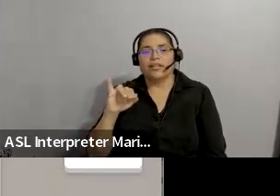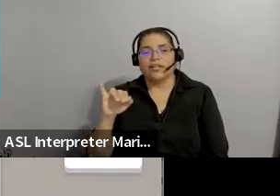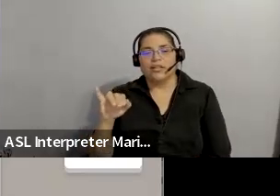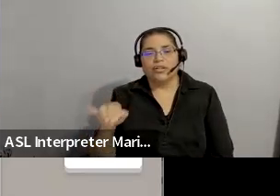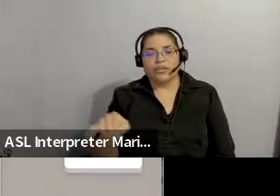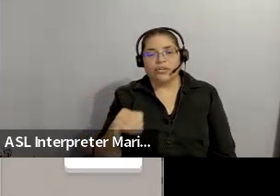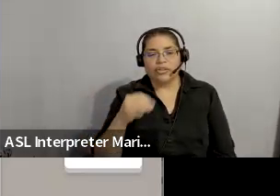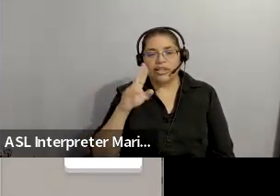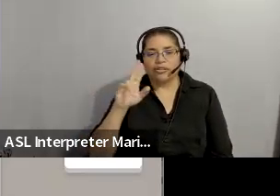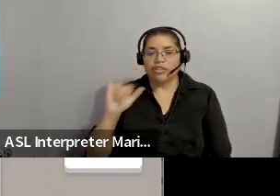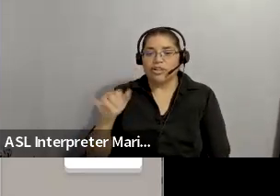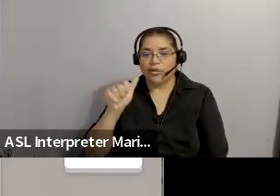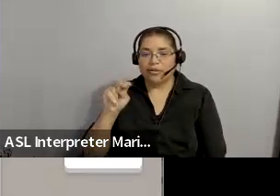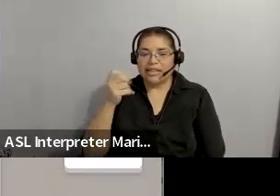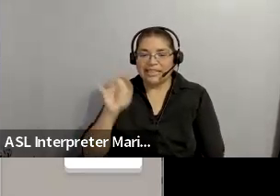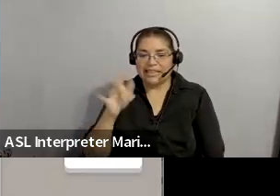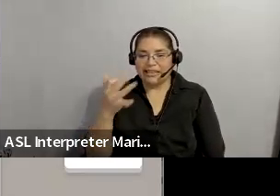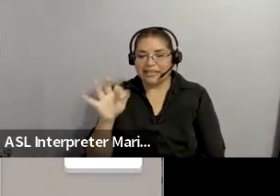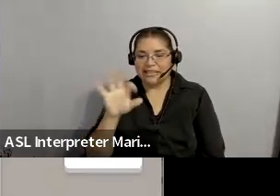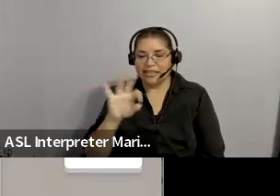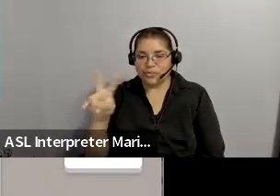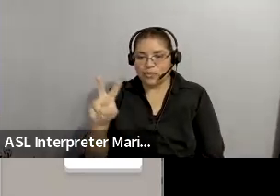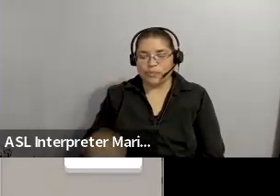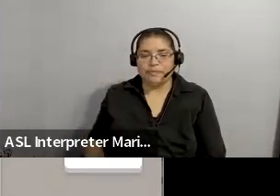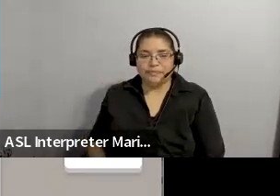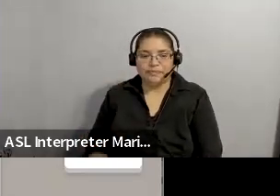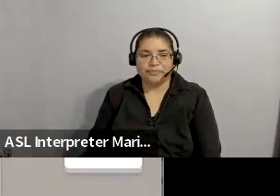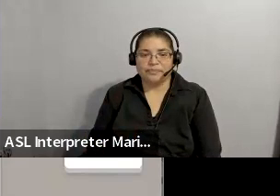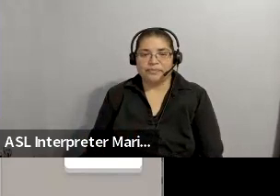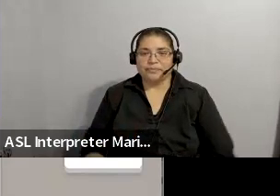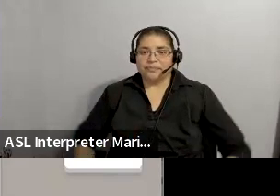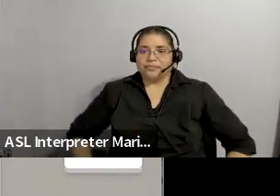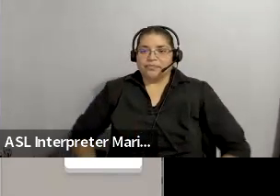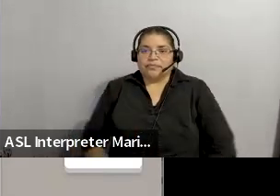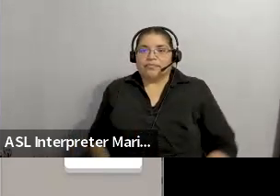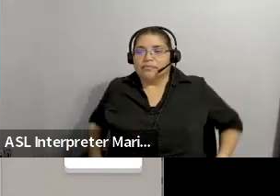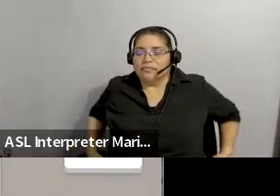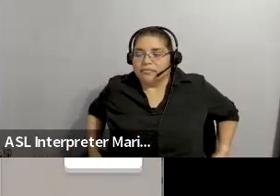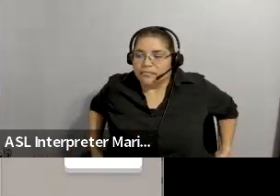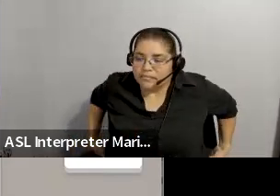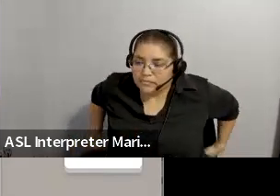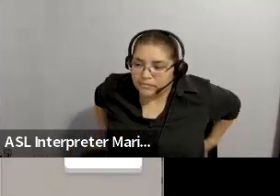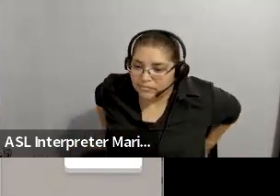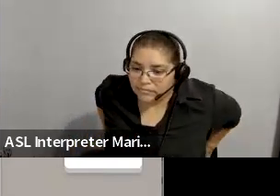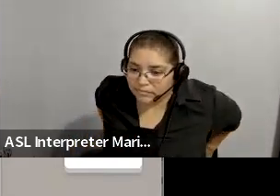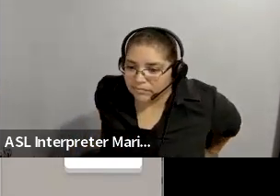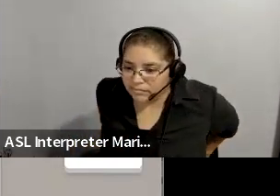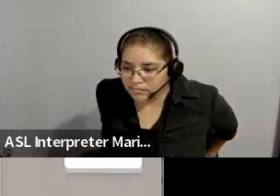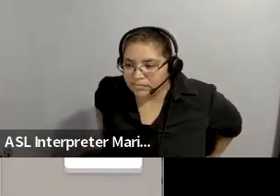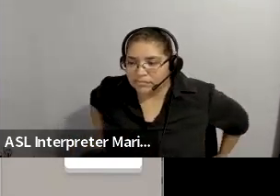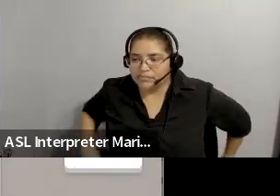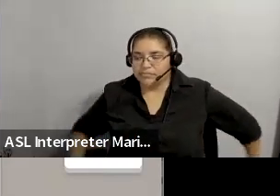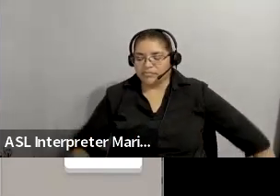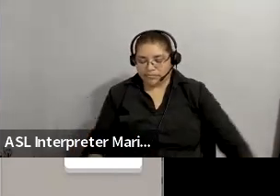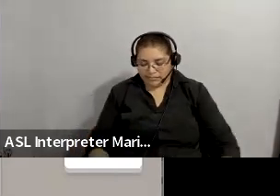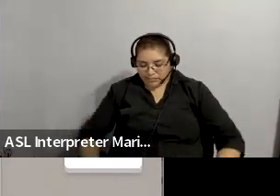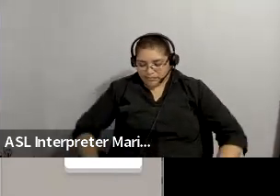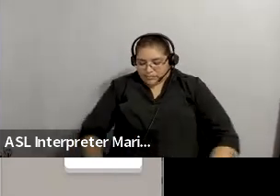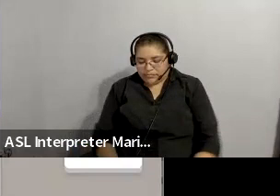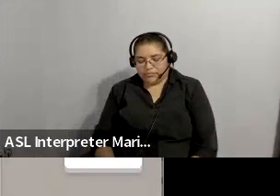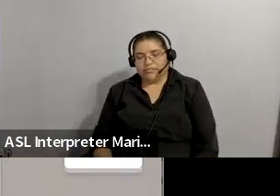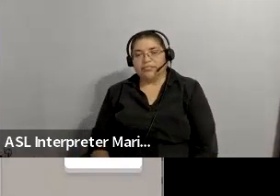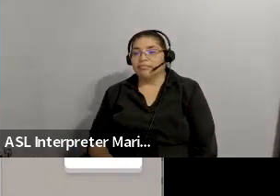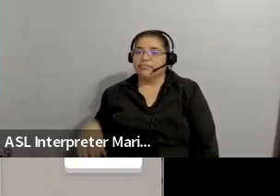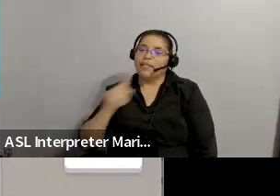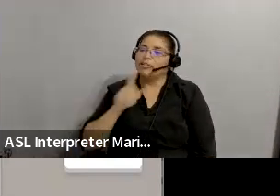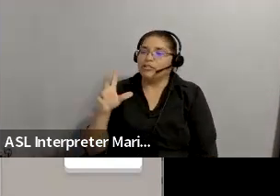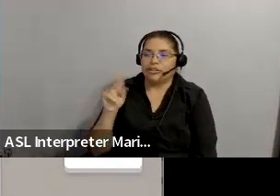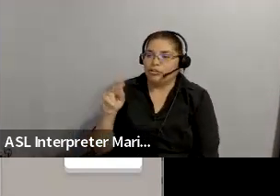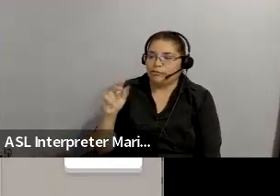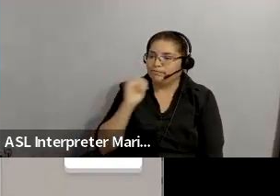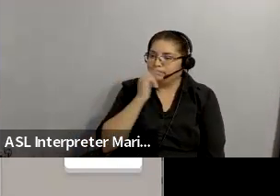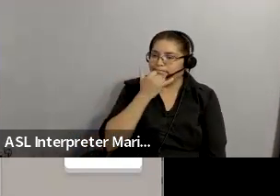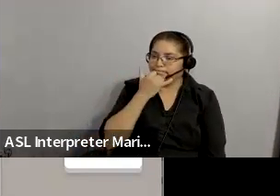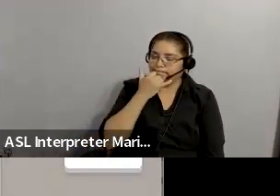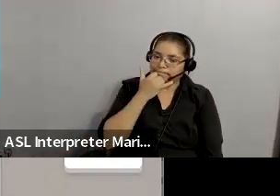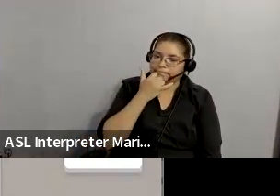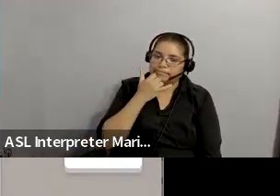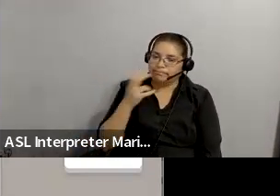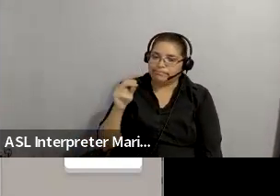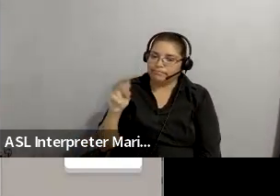: I can. On what date was the Americans with Disabilities Act signed? July 26, 1990. May 4, 2000. April 25, 1999. And January 18, 1992.